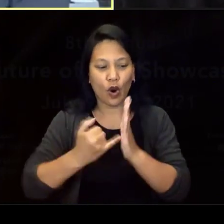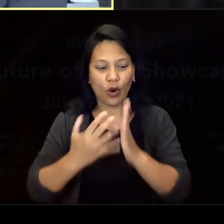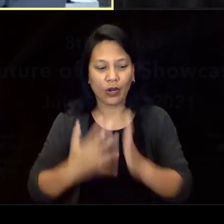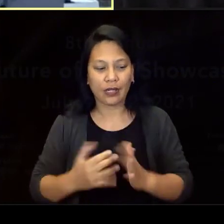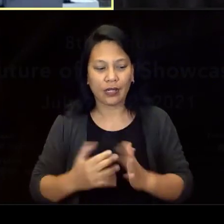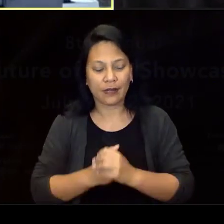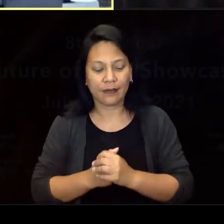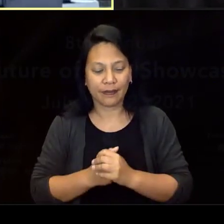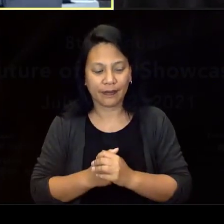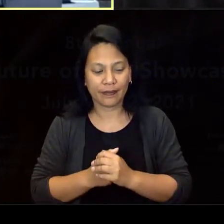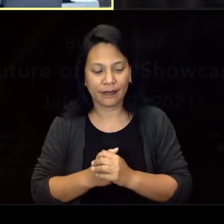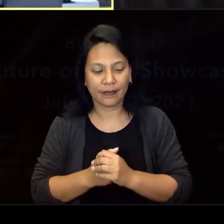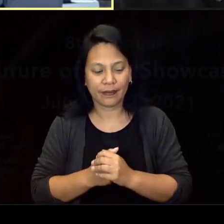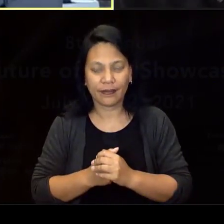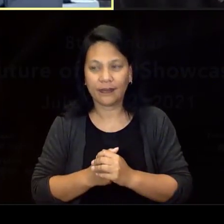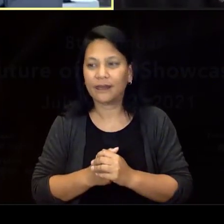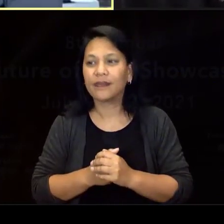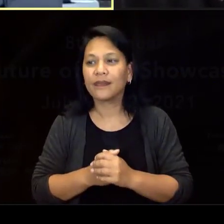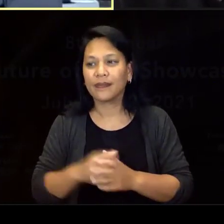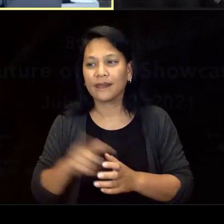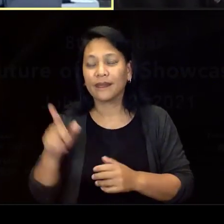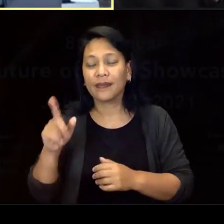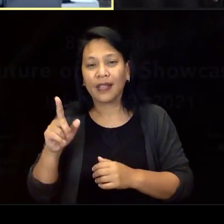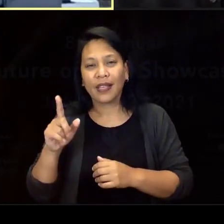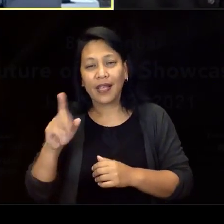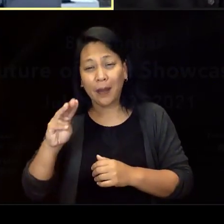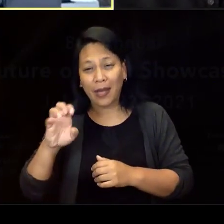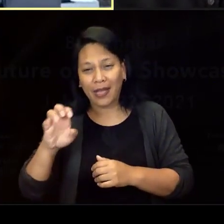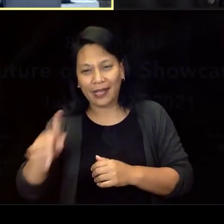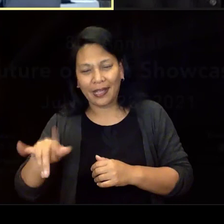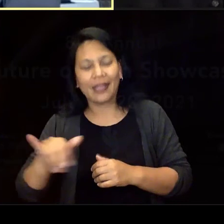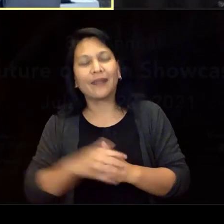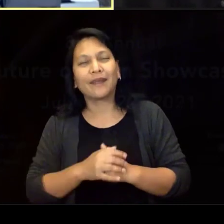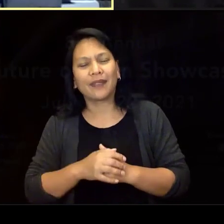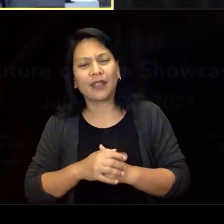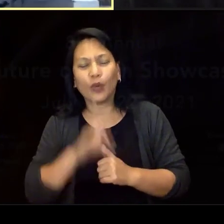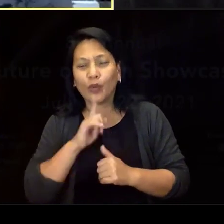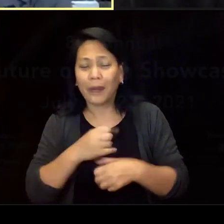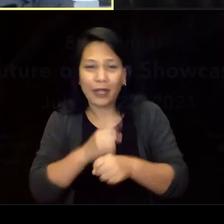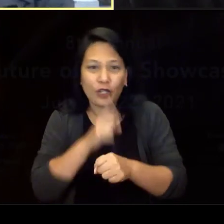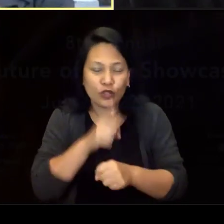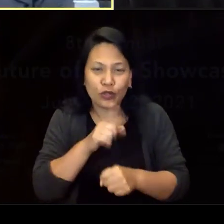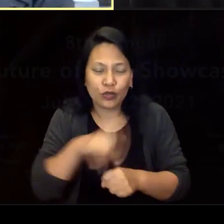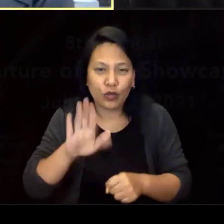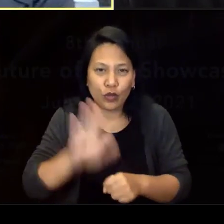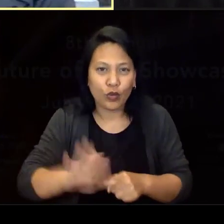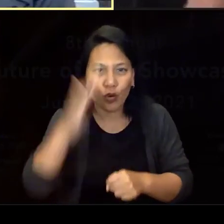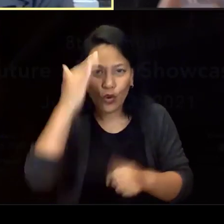I guess that kind of what I was touching on before, just like making sure you have that knowledge to work on everyone.